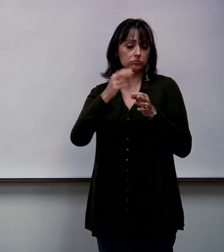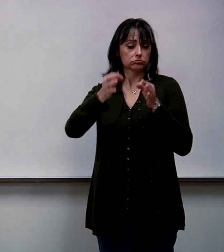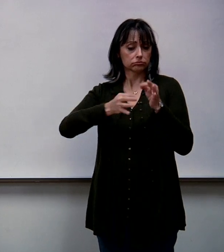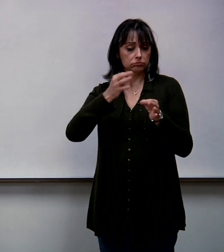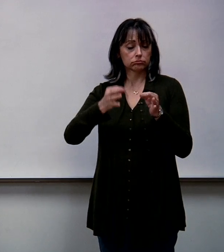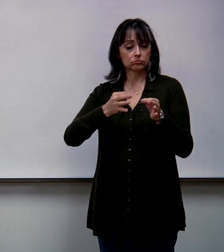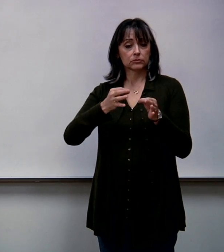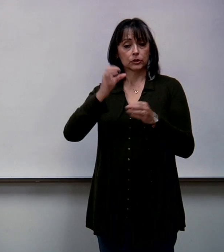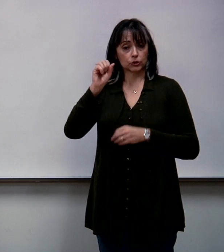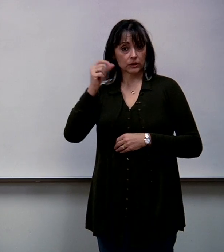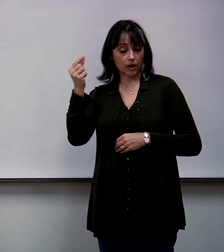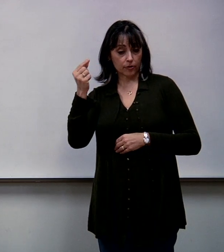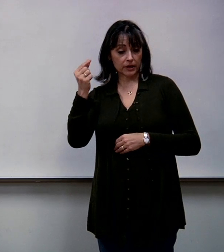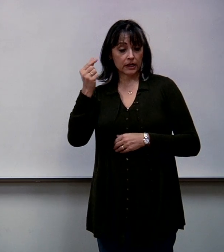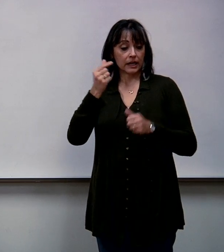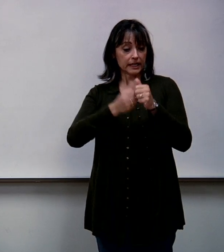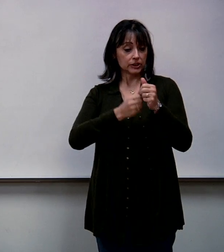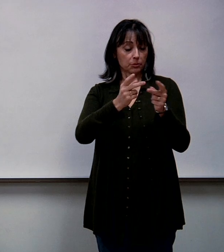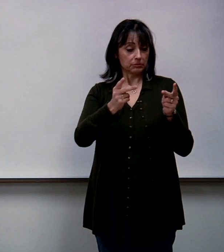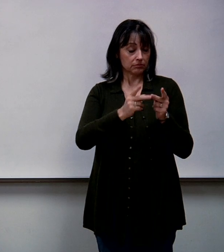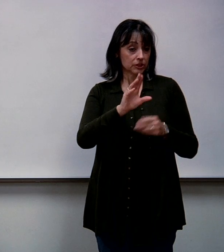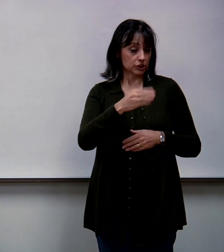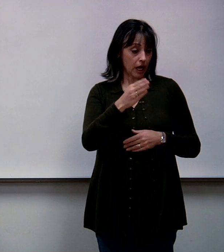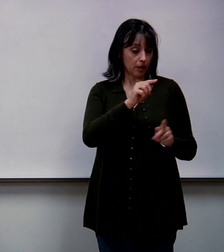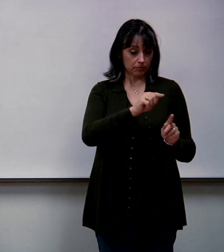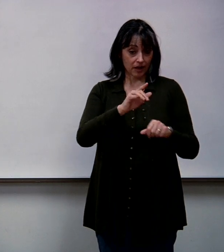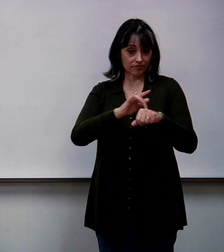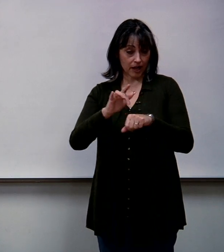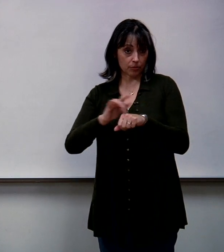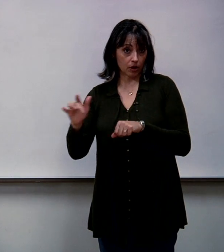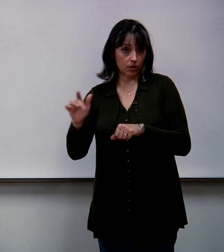of Student Government, each of the jobs that are available, the qualifications you need in order to run for those